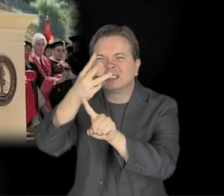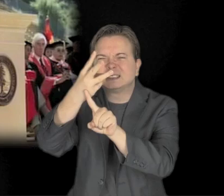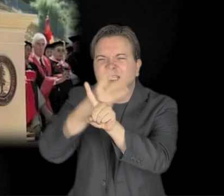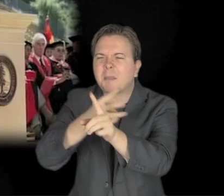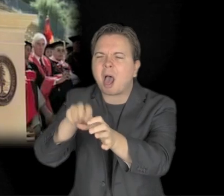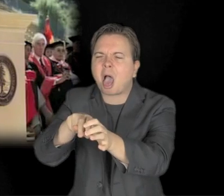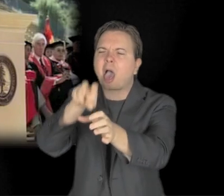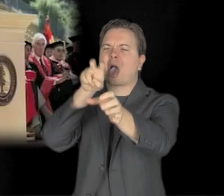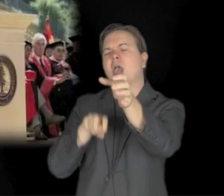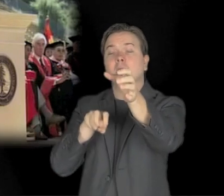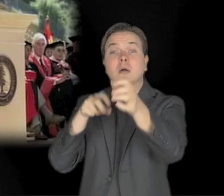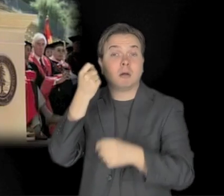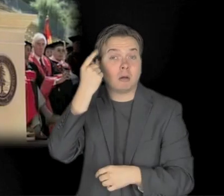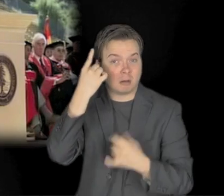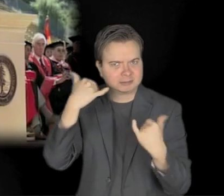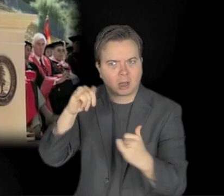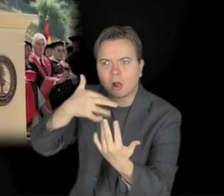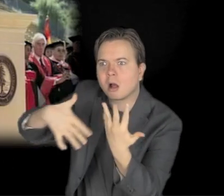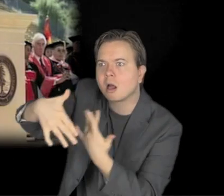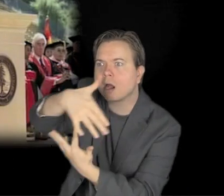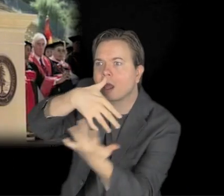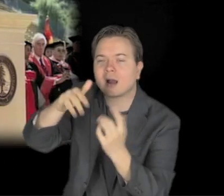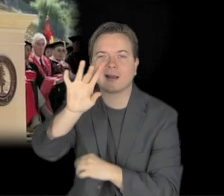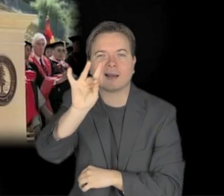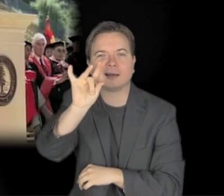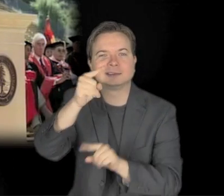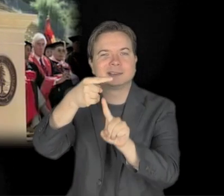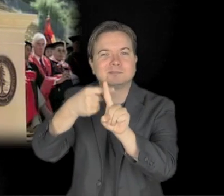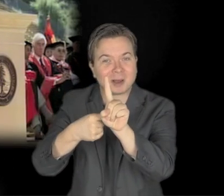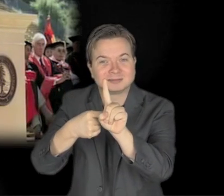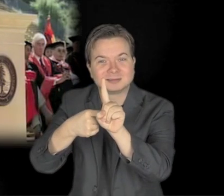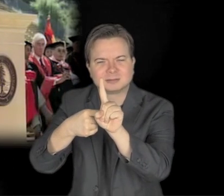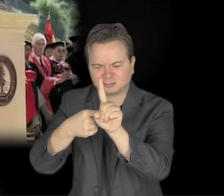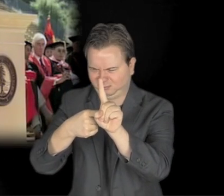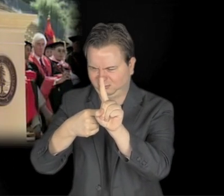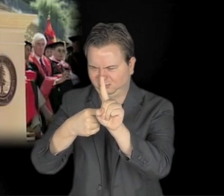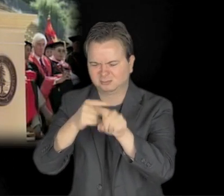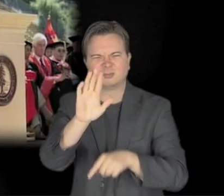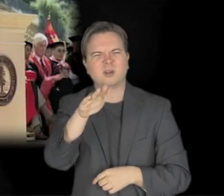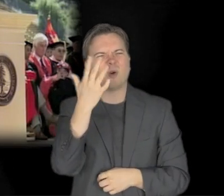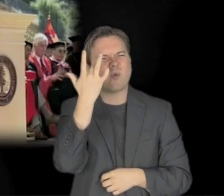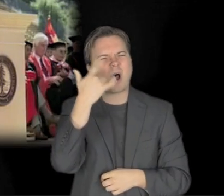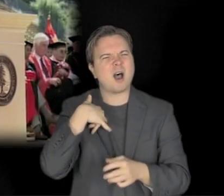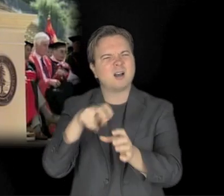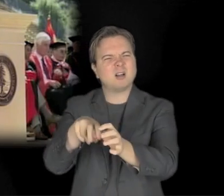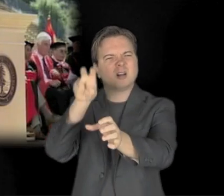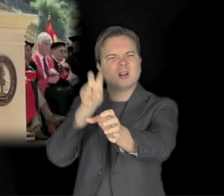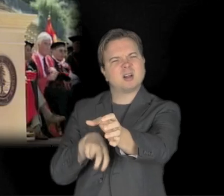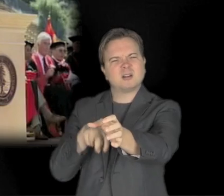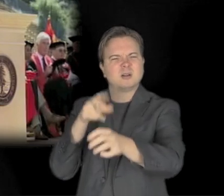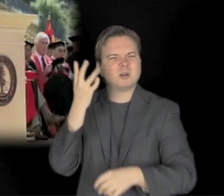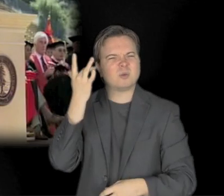for another 18 months or so before I really quit. So why did I drop out?